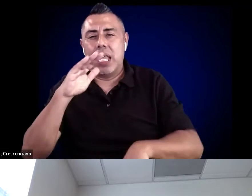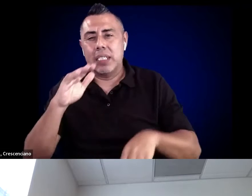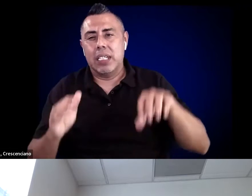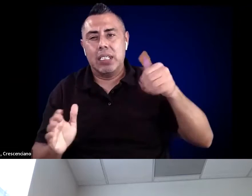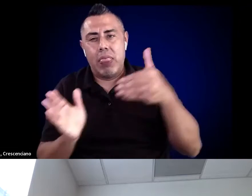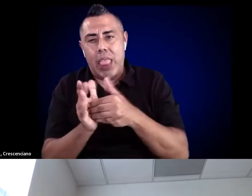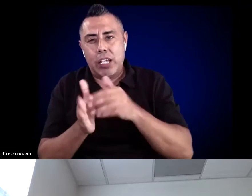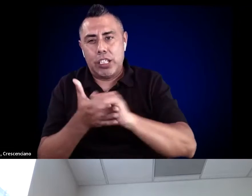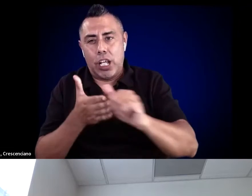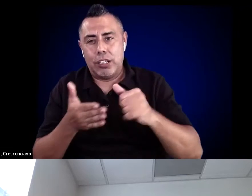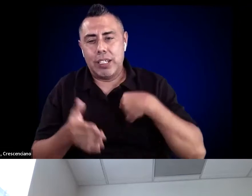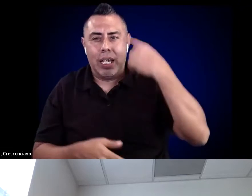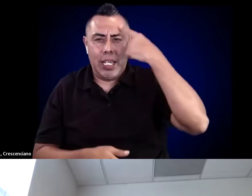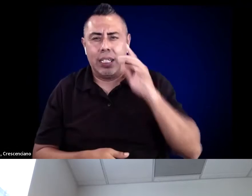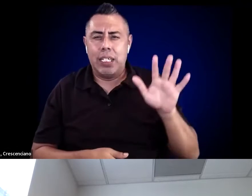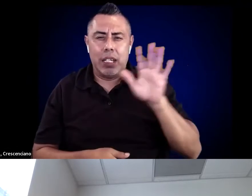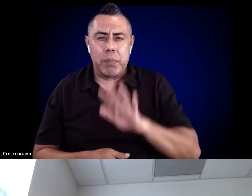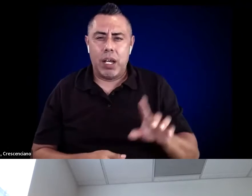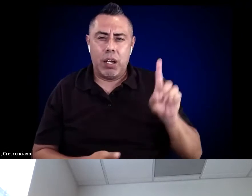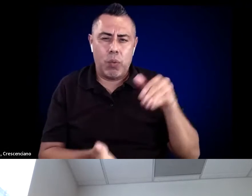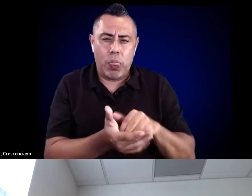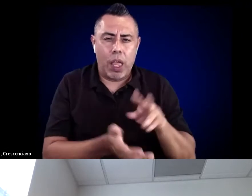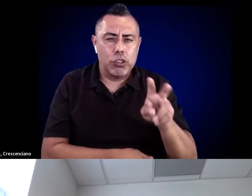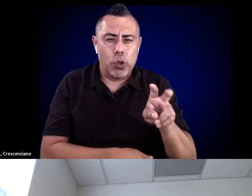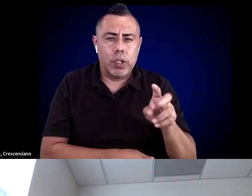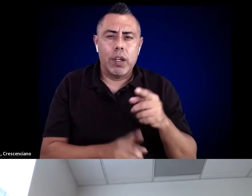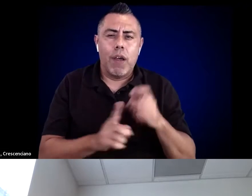Ranya Virk: Chinese, Spanish, Portuguese. Um, but I think